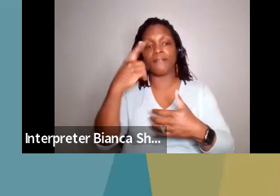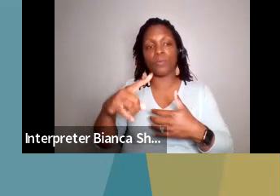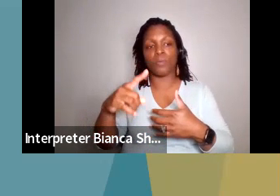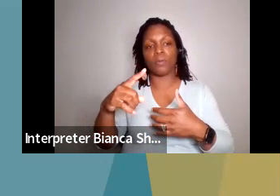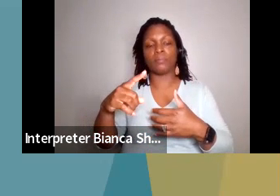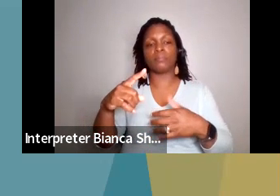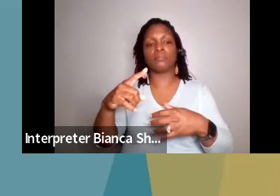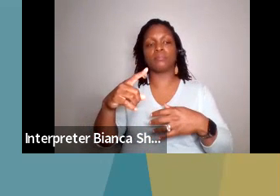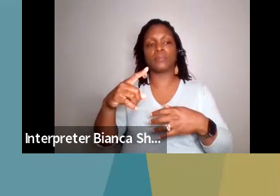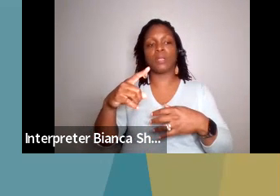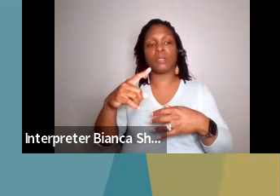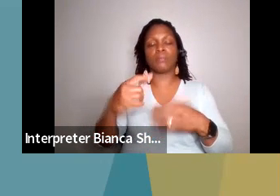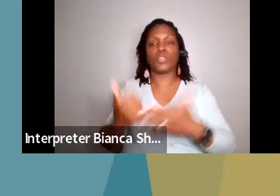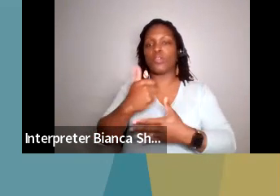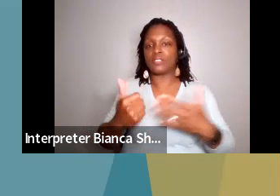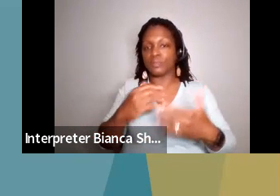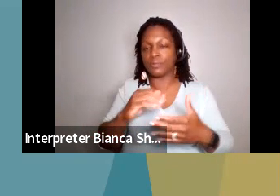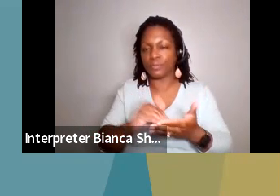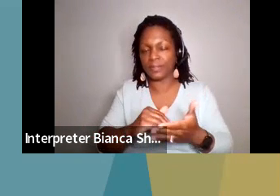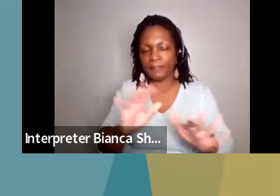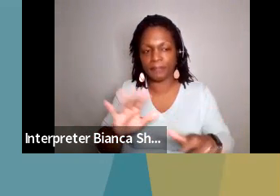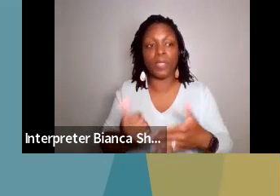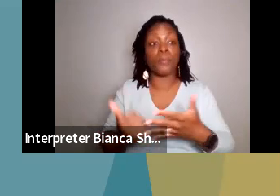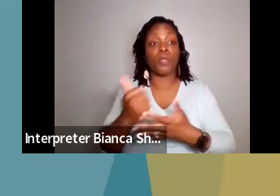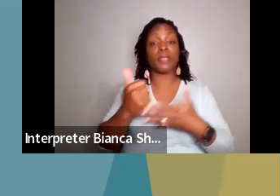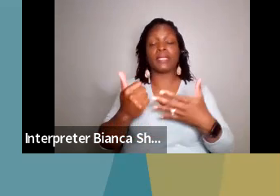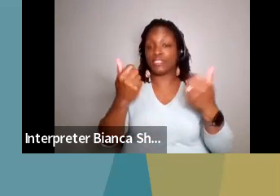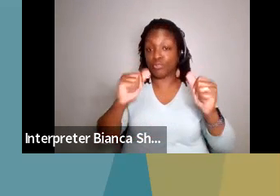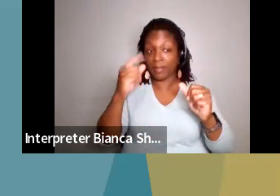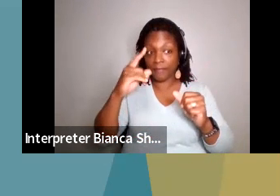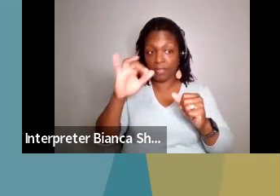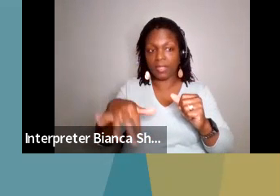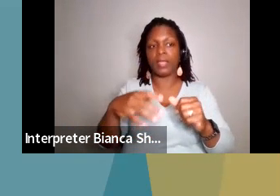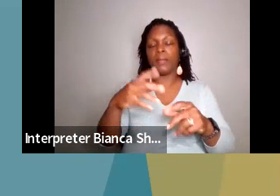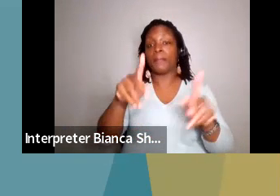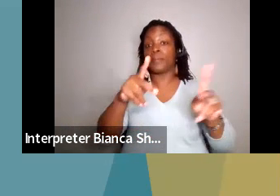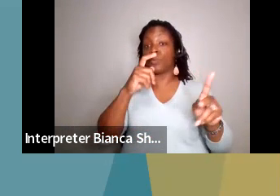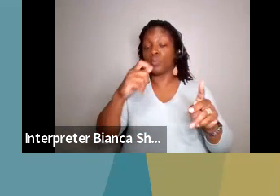Services, so LCD. will increase engagement and representation of people of color.